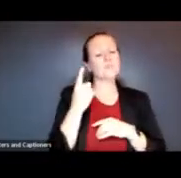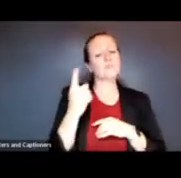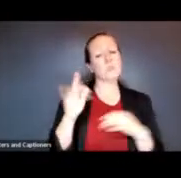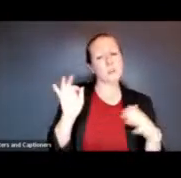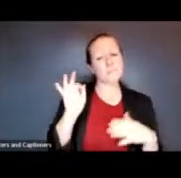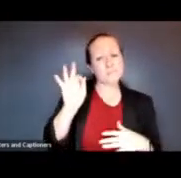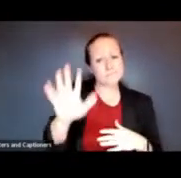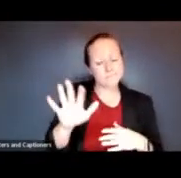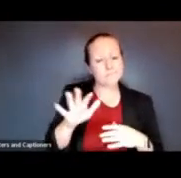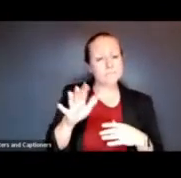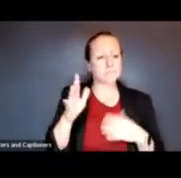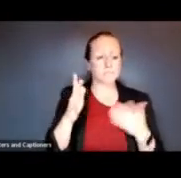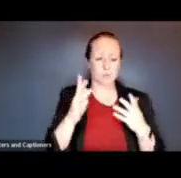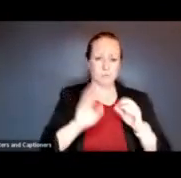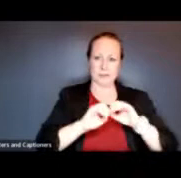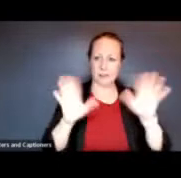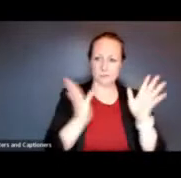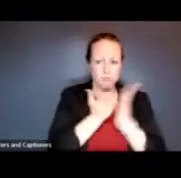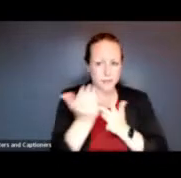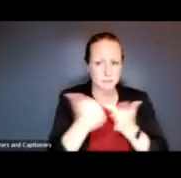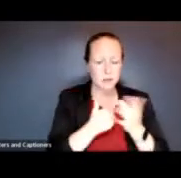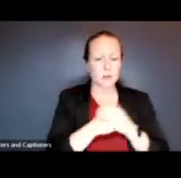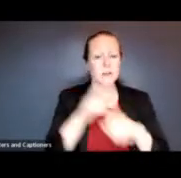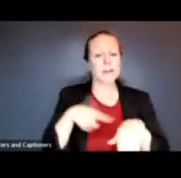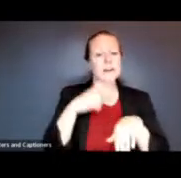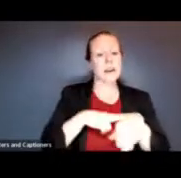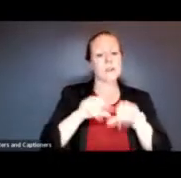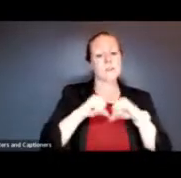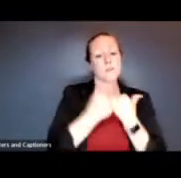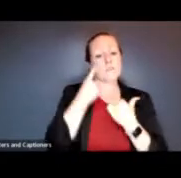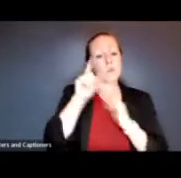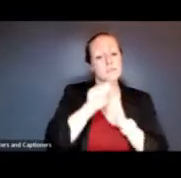form of transparency is that the National Association of State Head Injury Administrators has